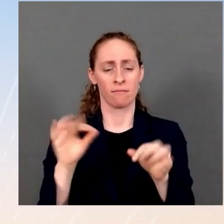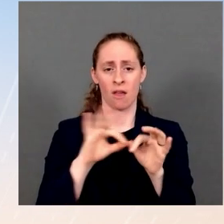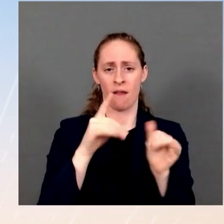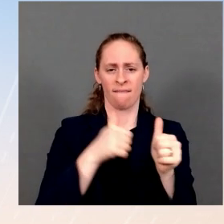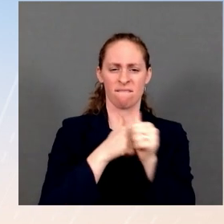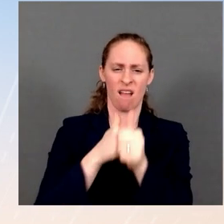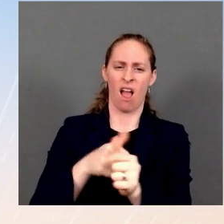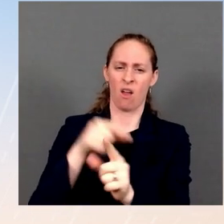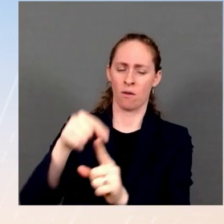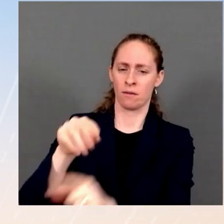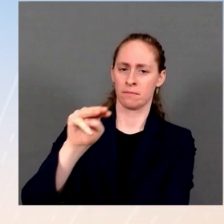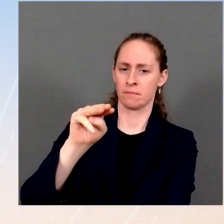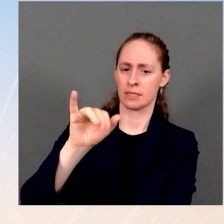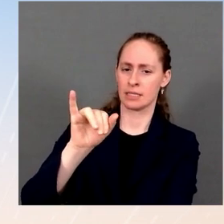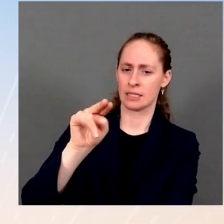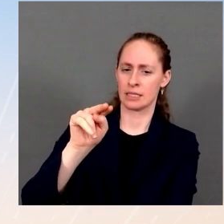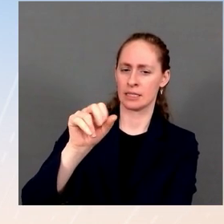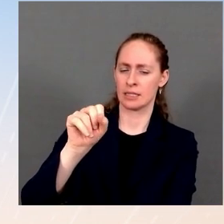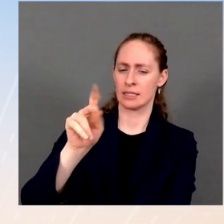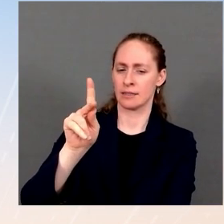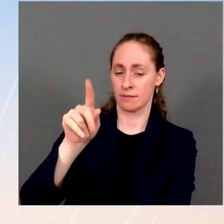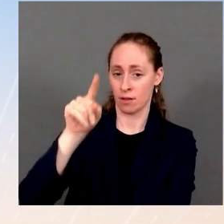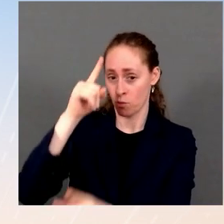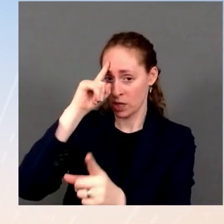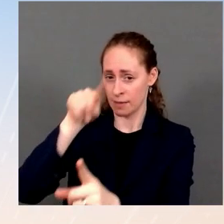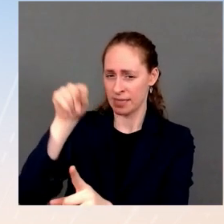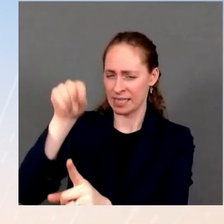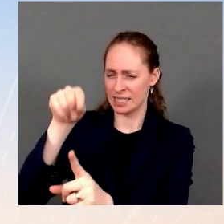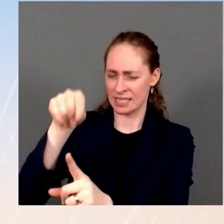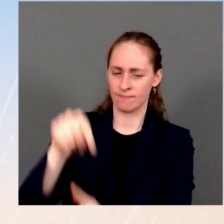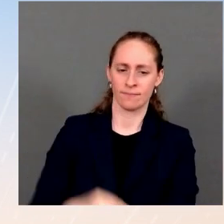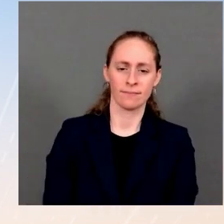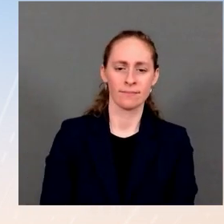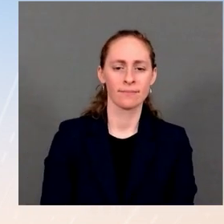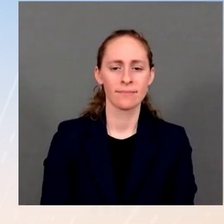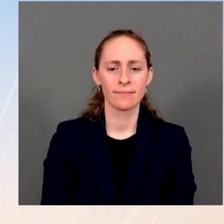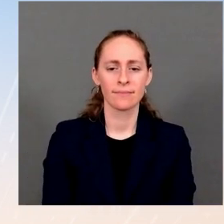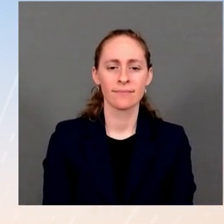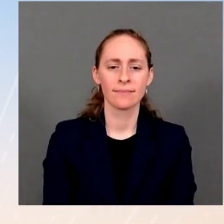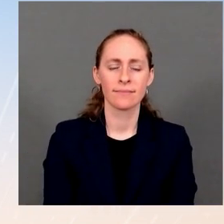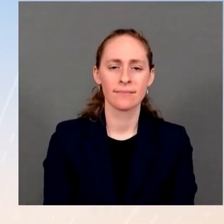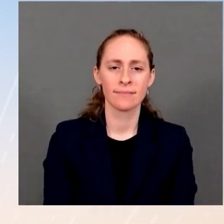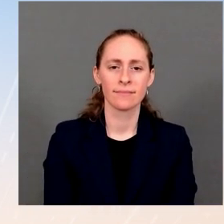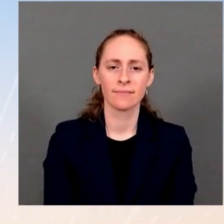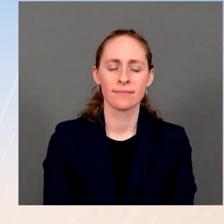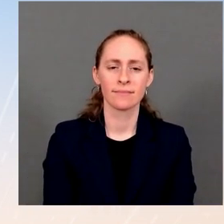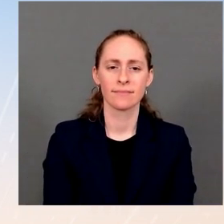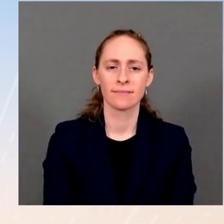sort of circling back to Build Back Better. I know the President is a veteran of these types of things, with 36 years in the Senate, Vice President.